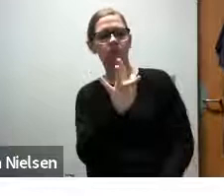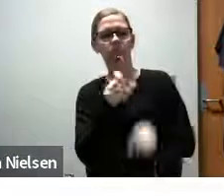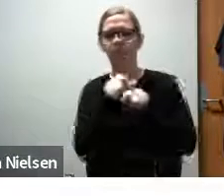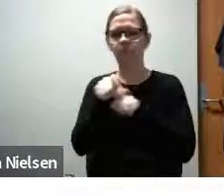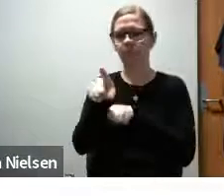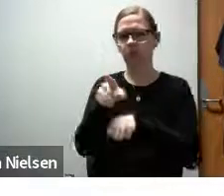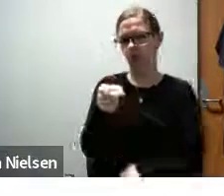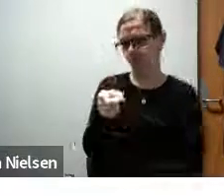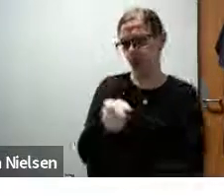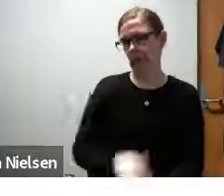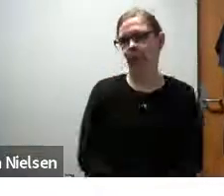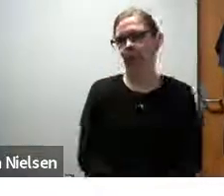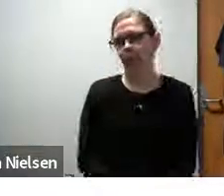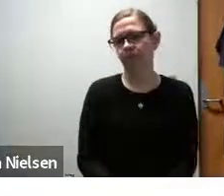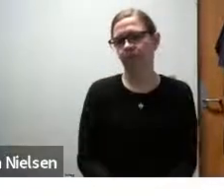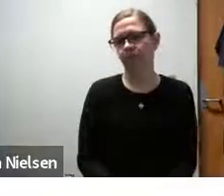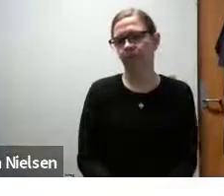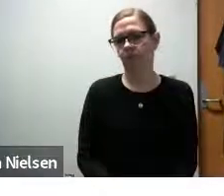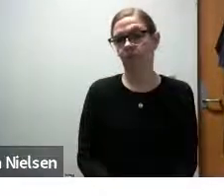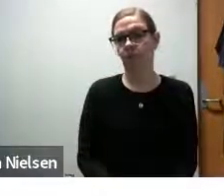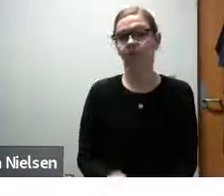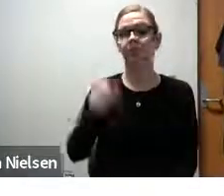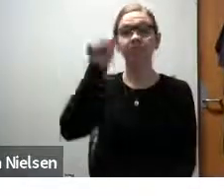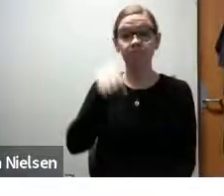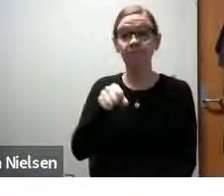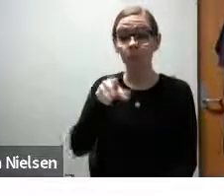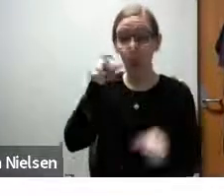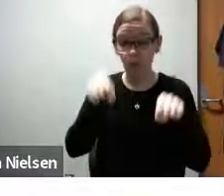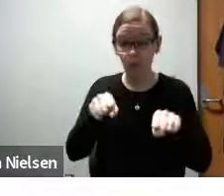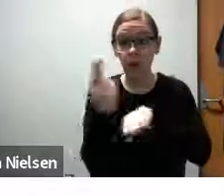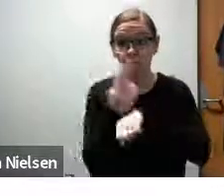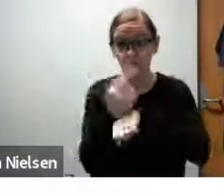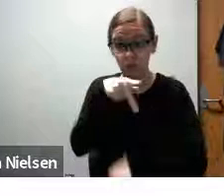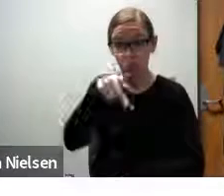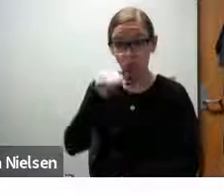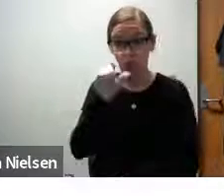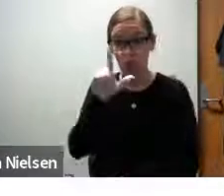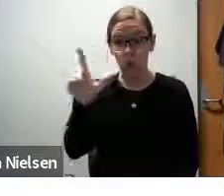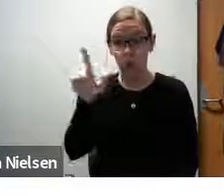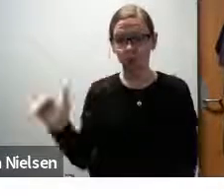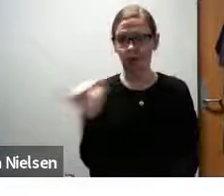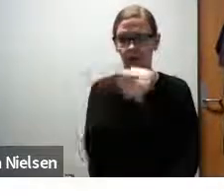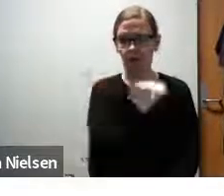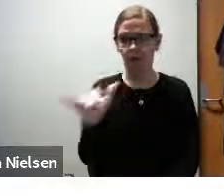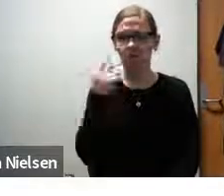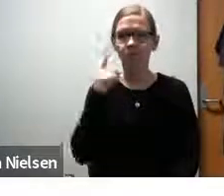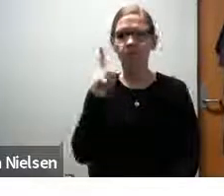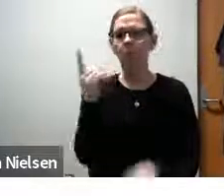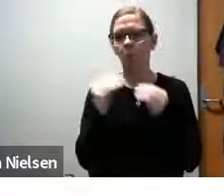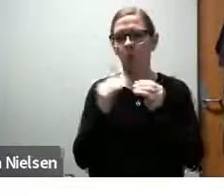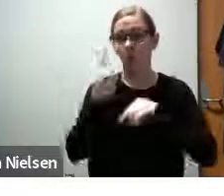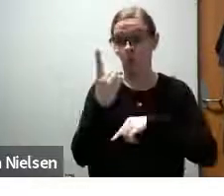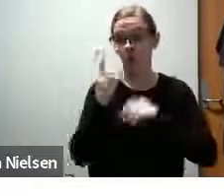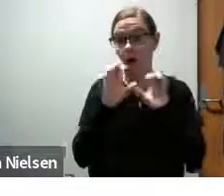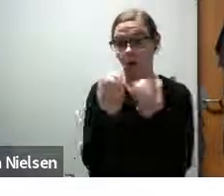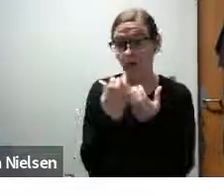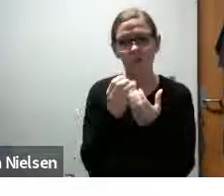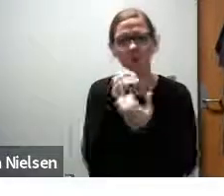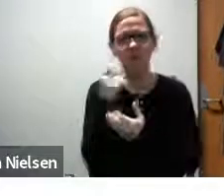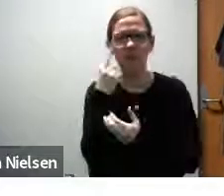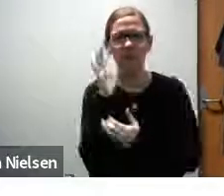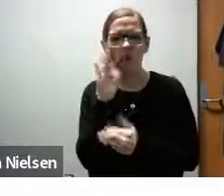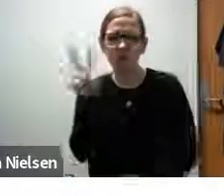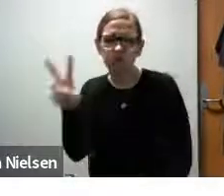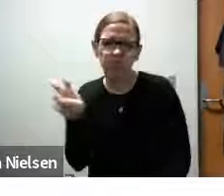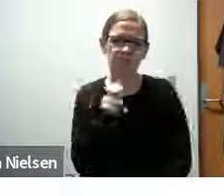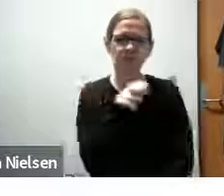Yes, you can use a poll for more than one class. I don't think that it transfers over but you can you can definitely add them to each one of your zing meetings.